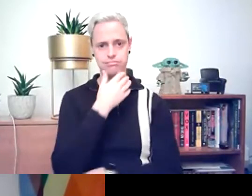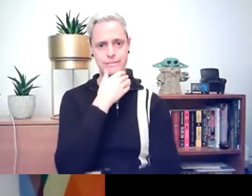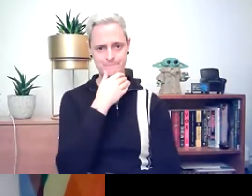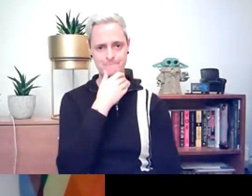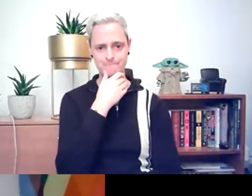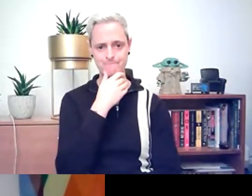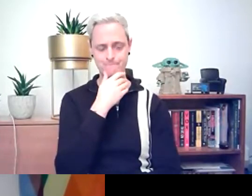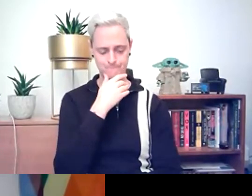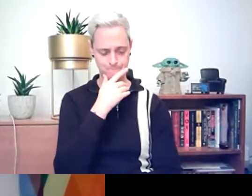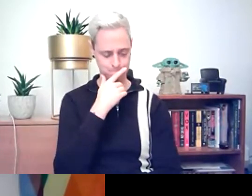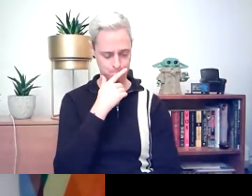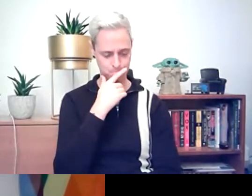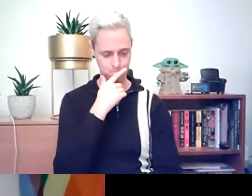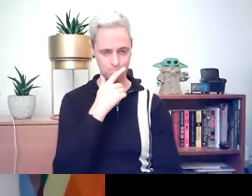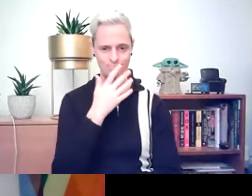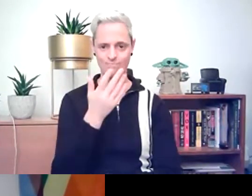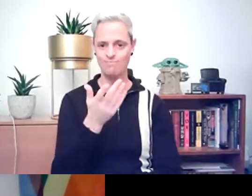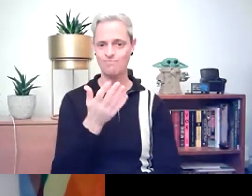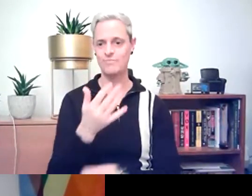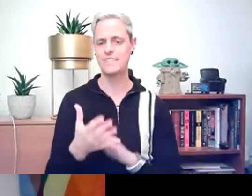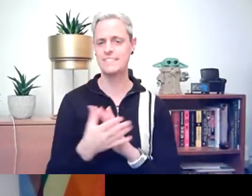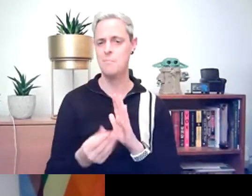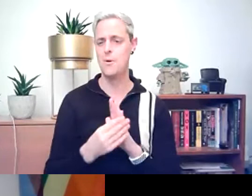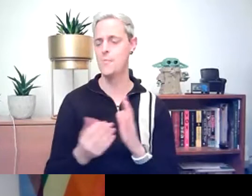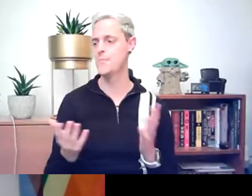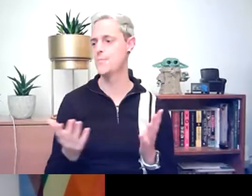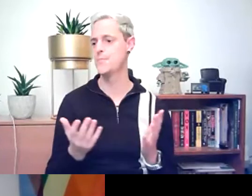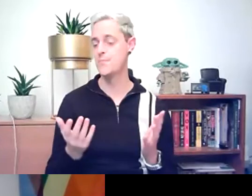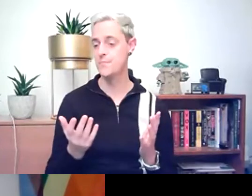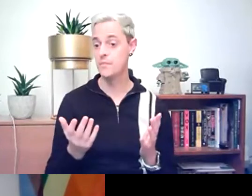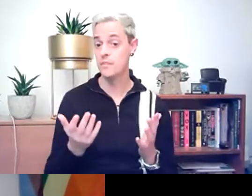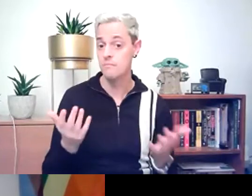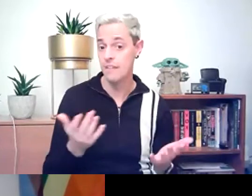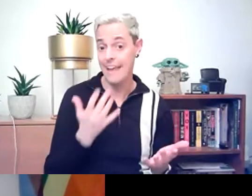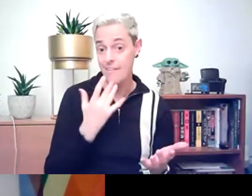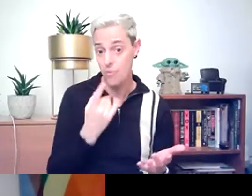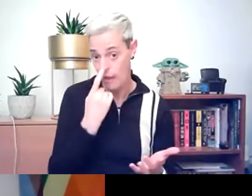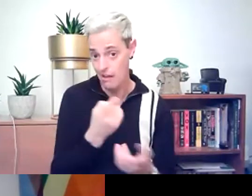18:34:27 Things like. 18:34:29 If you are able to build to build